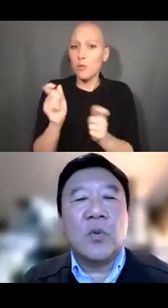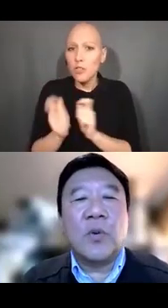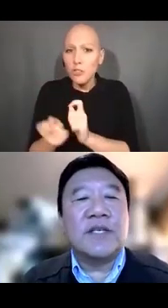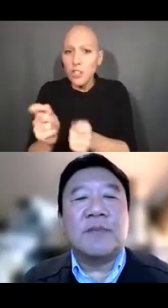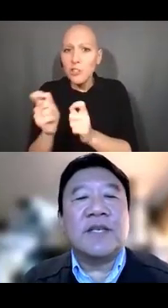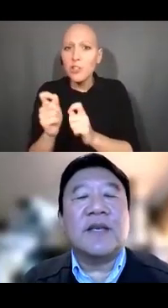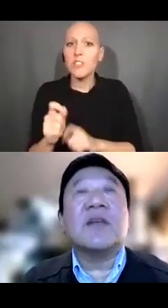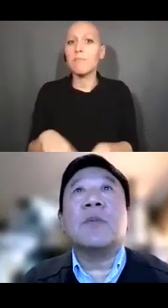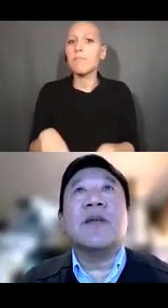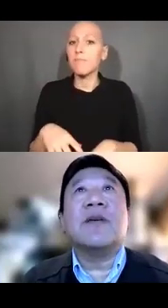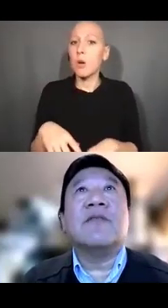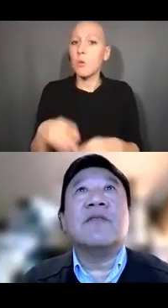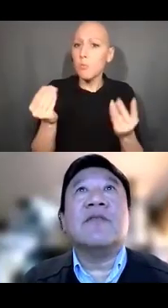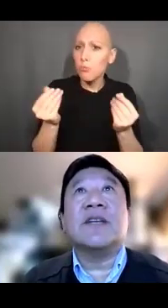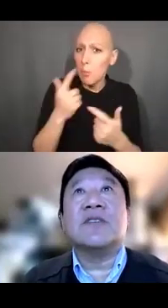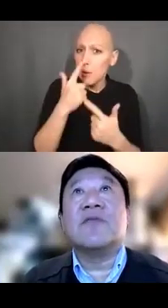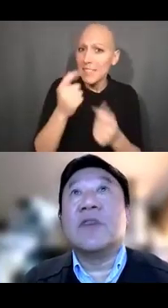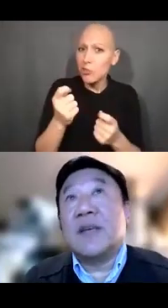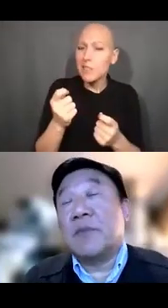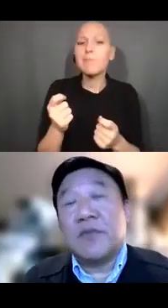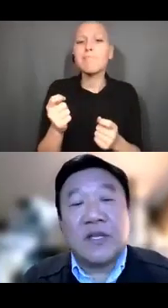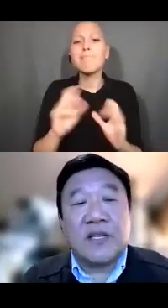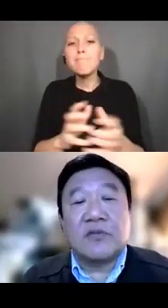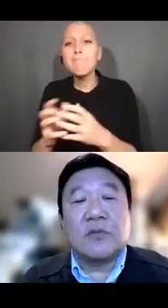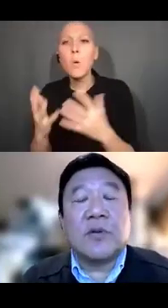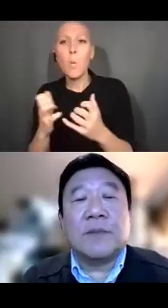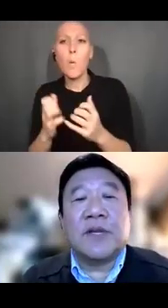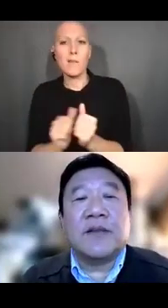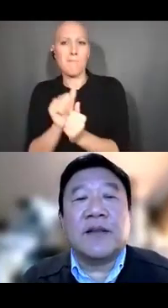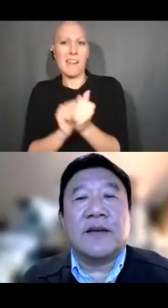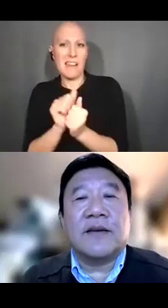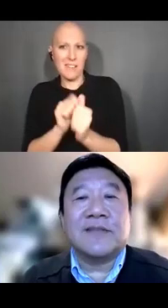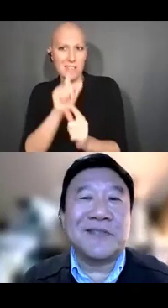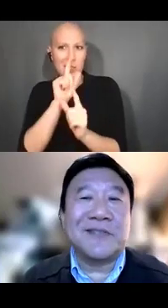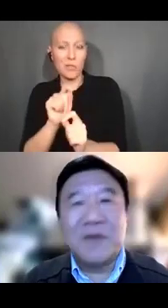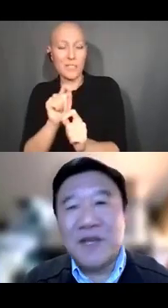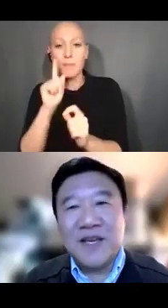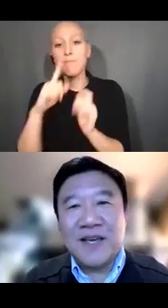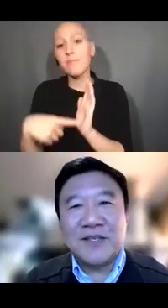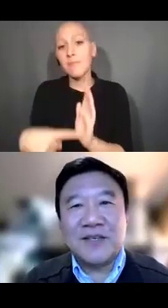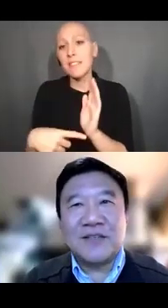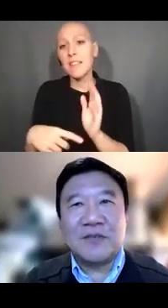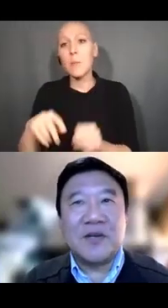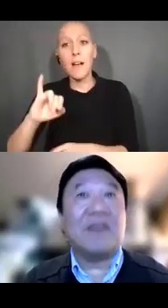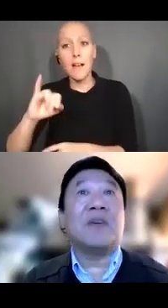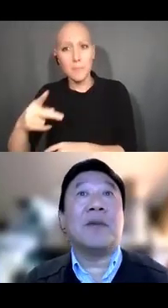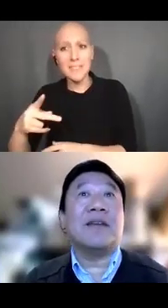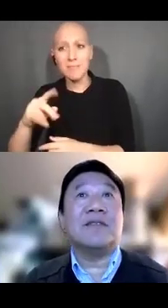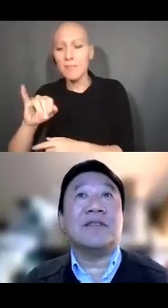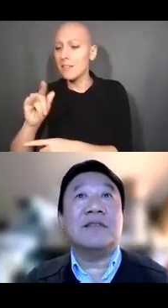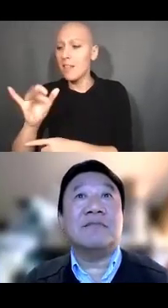wanting to maintain the competitive advantage, for example, for intellectual property and the like. And I said, as a recovering patent attorney,